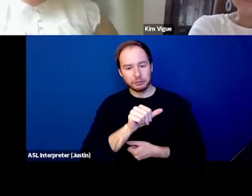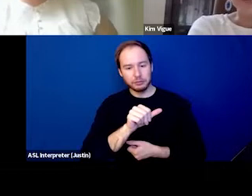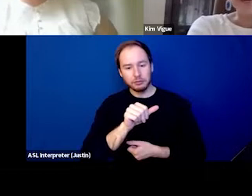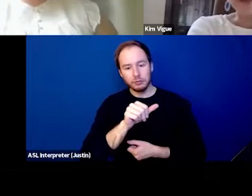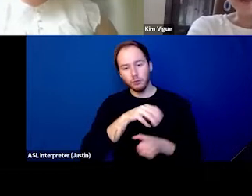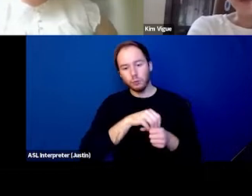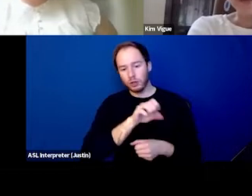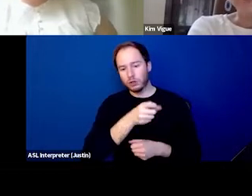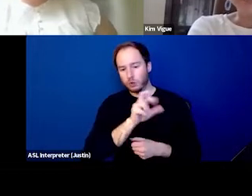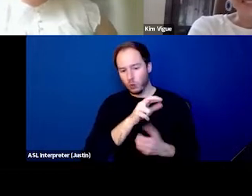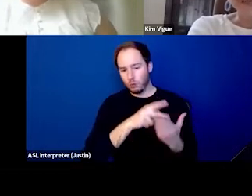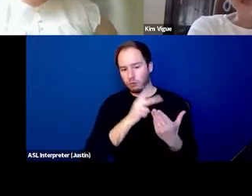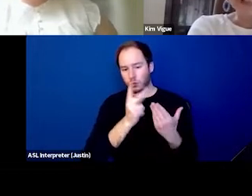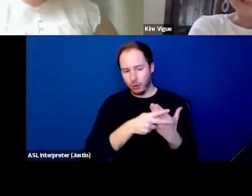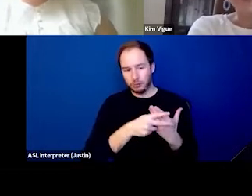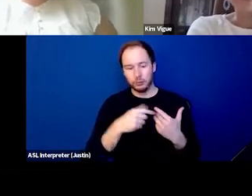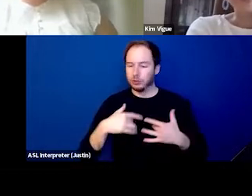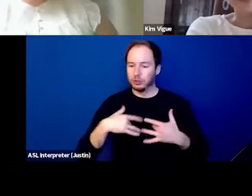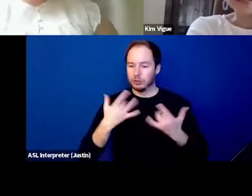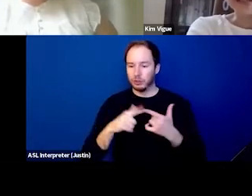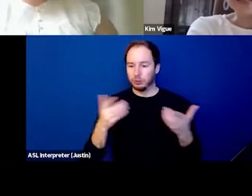So very excited to be here and introduce